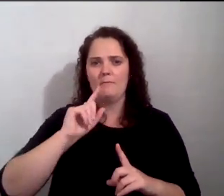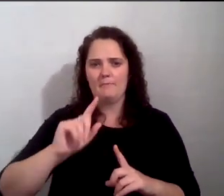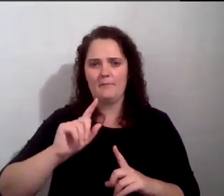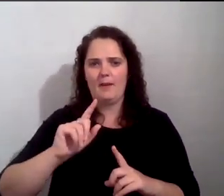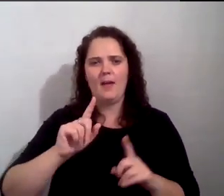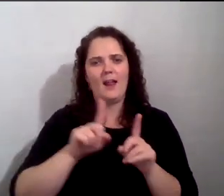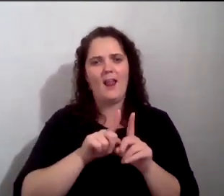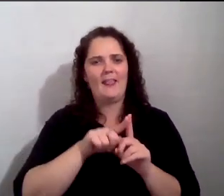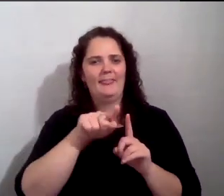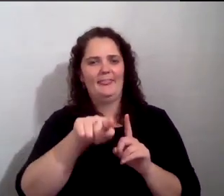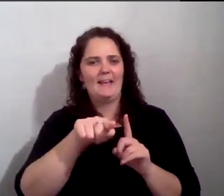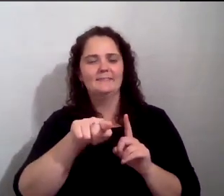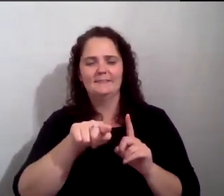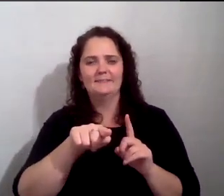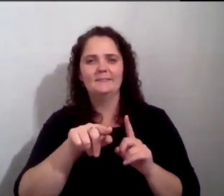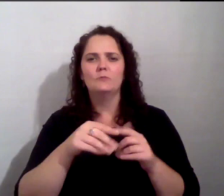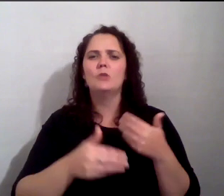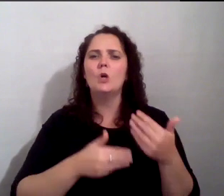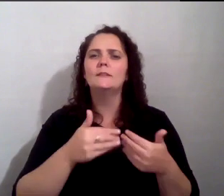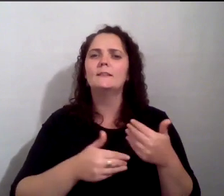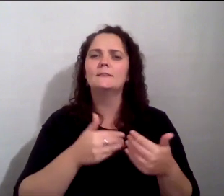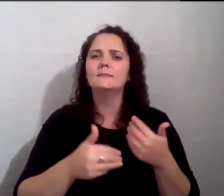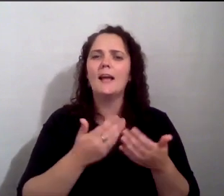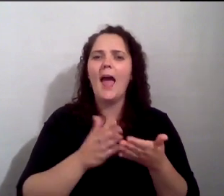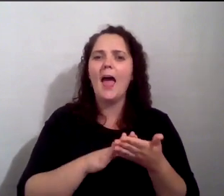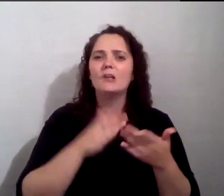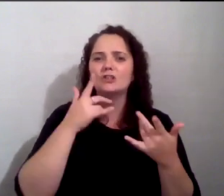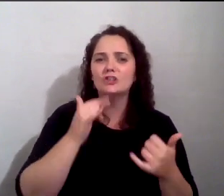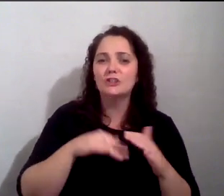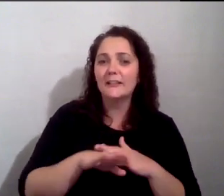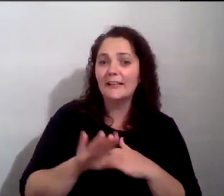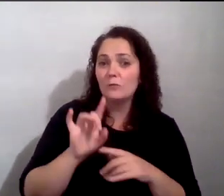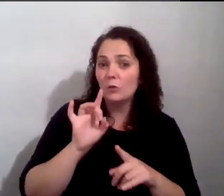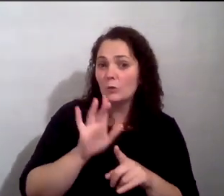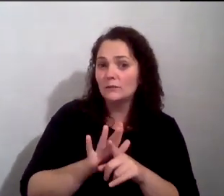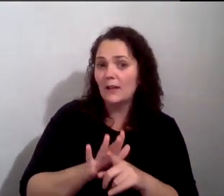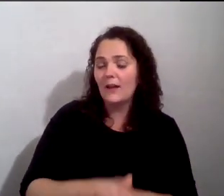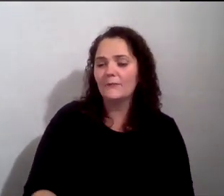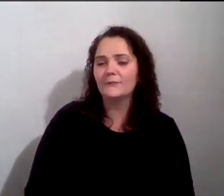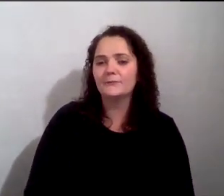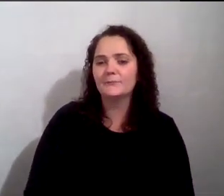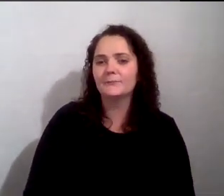background, there's no detail but it's that process of checking in with yourself is really really kind of interesting.